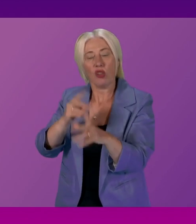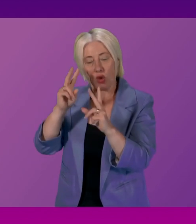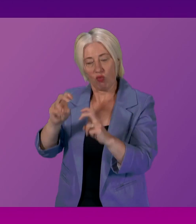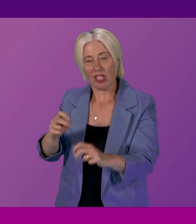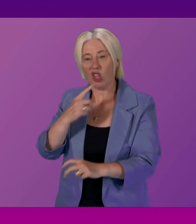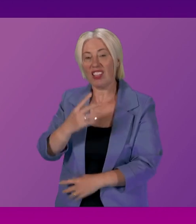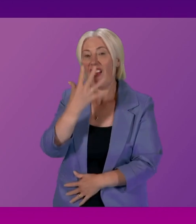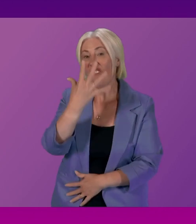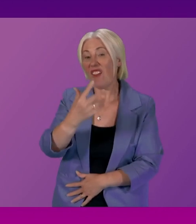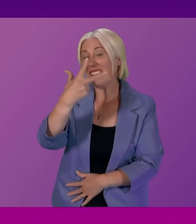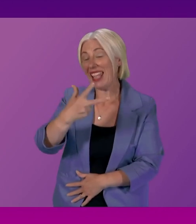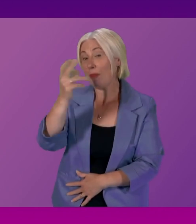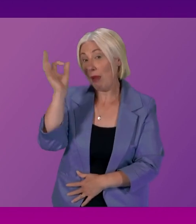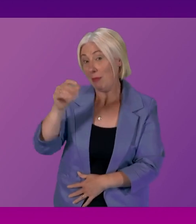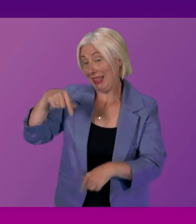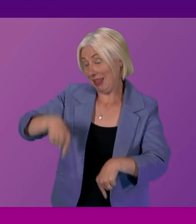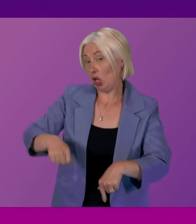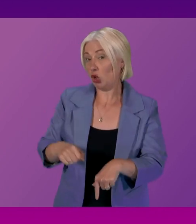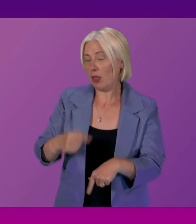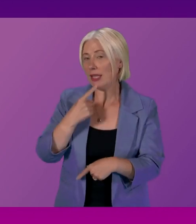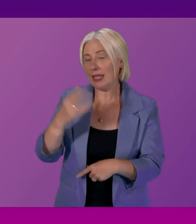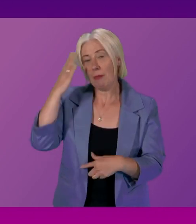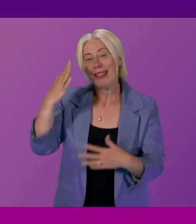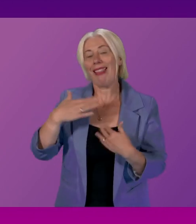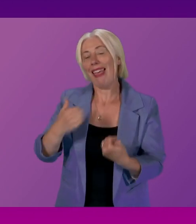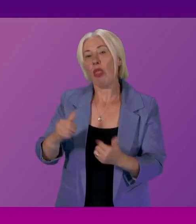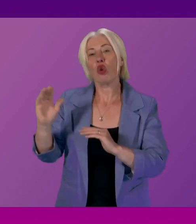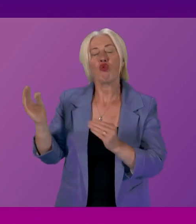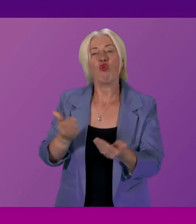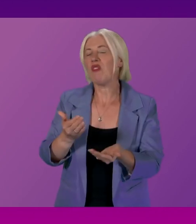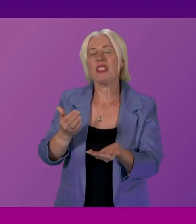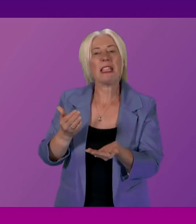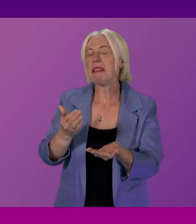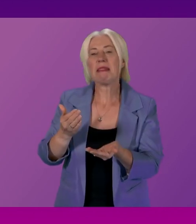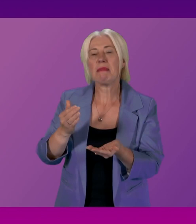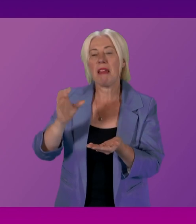per cent of people in Scotland think that mental health services receive too little of the healthcare budget.